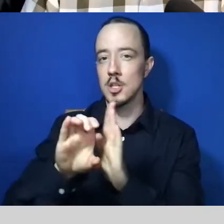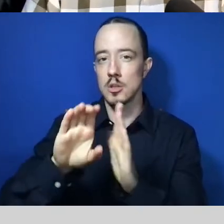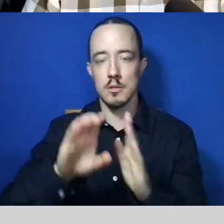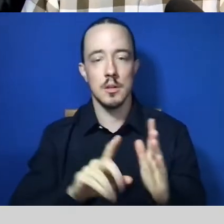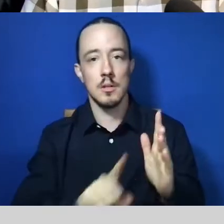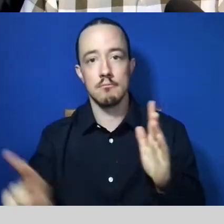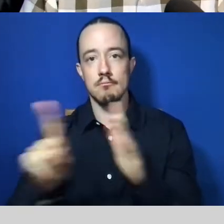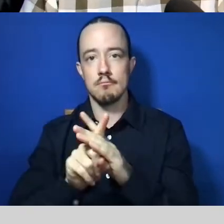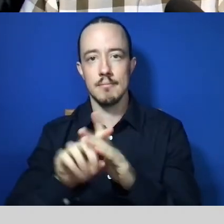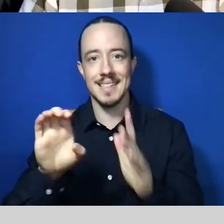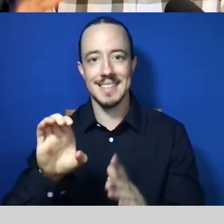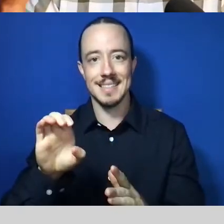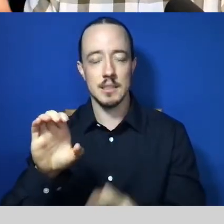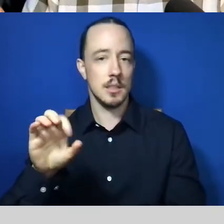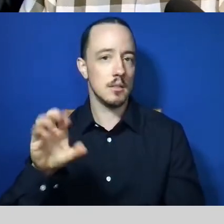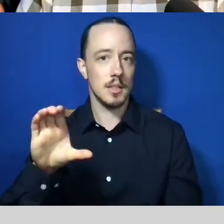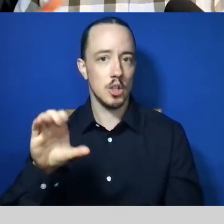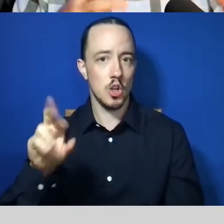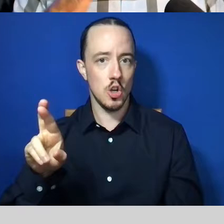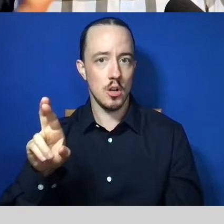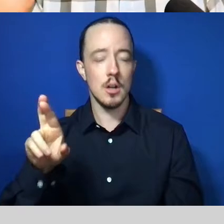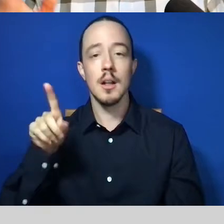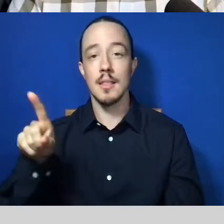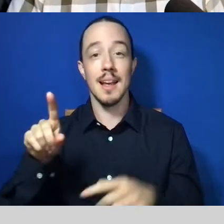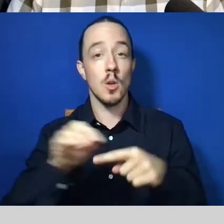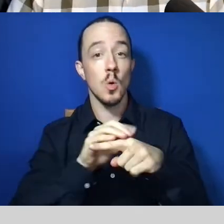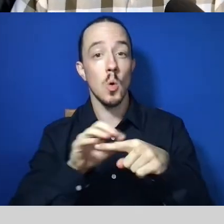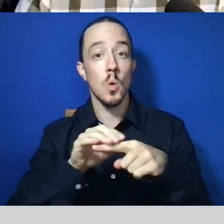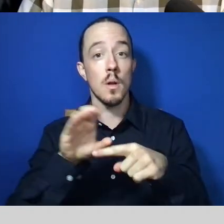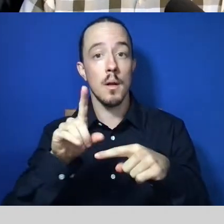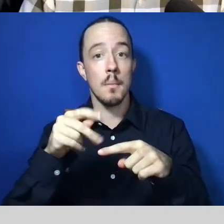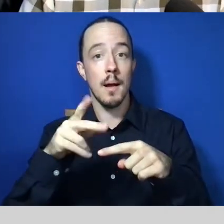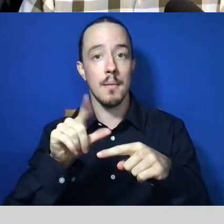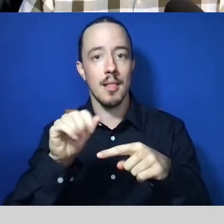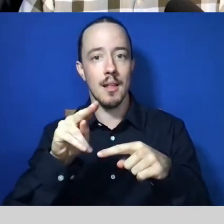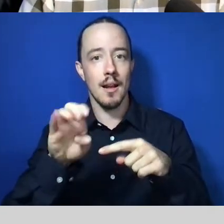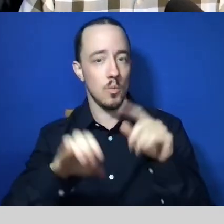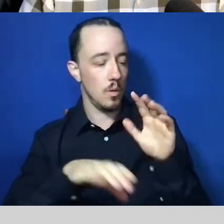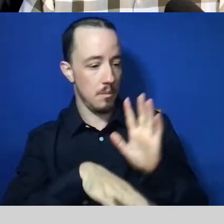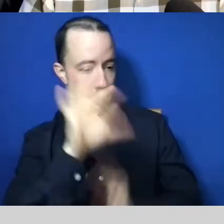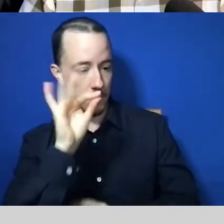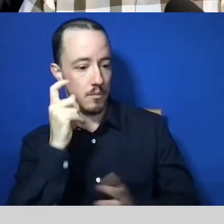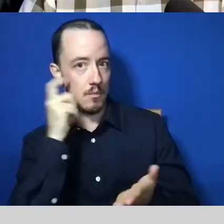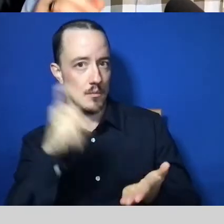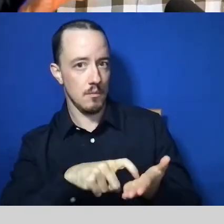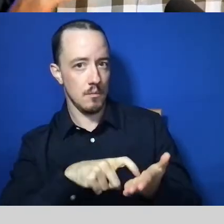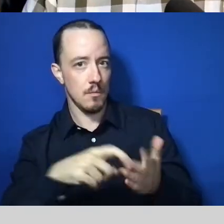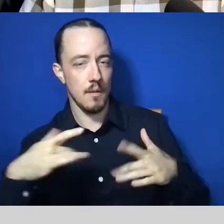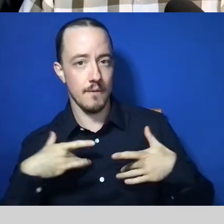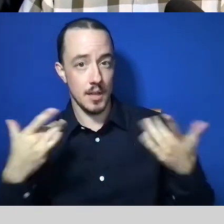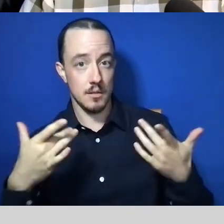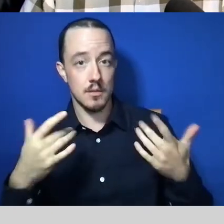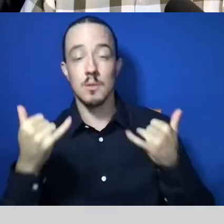the CodePipeline picks up that event. So we're using all cloud native AWS here to pick, listen for events such as images landing inside